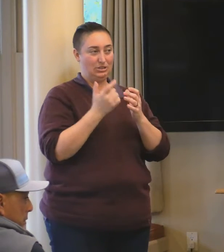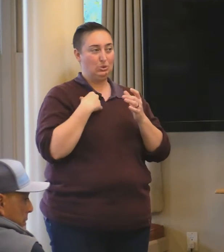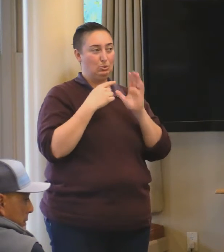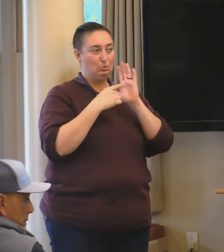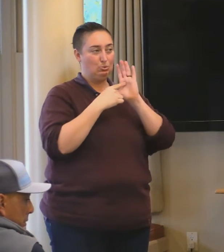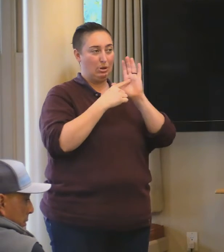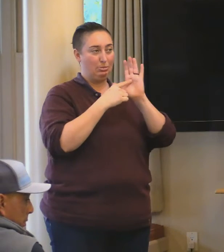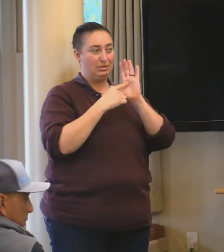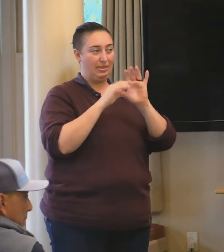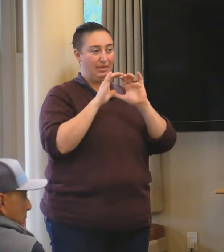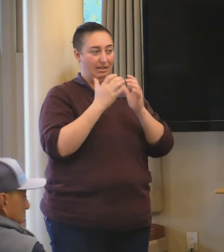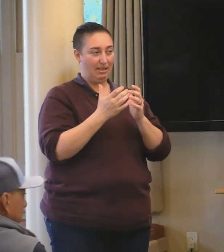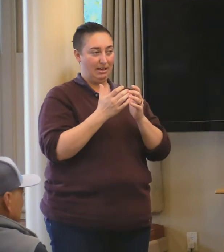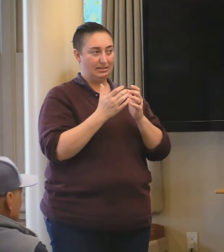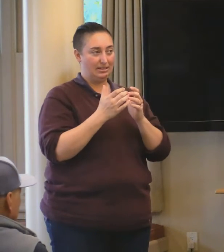She has been chosen by her classmates to